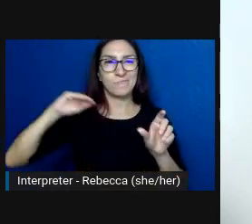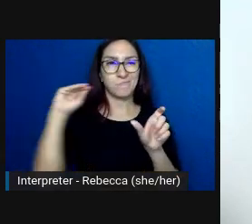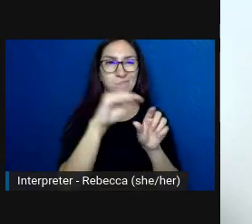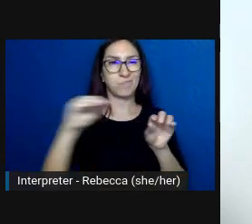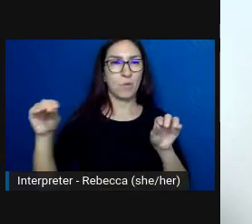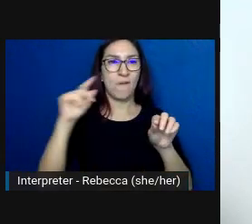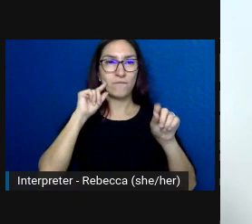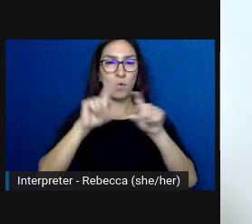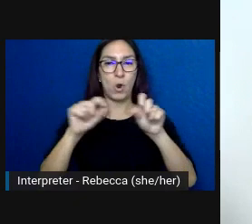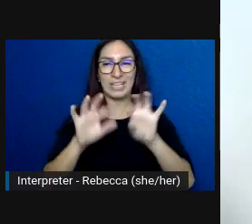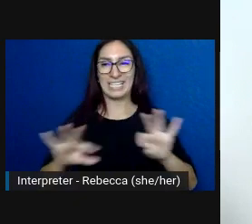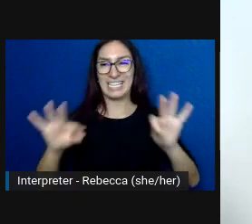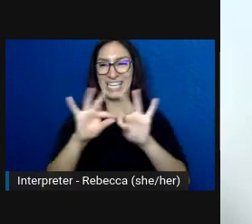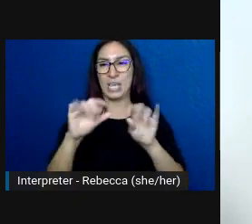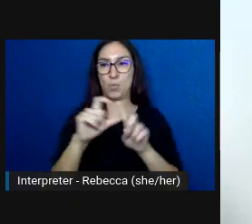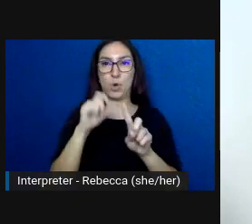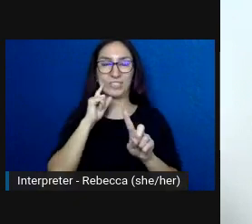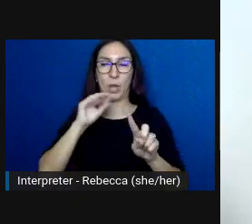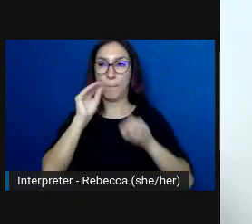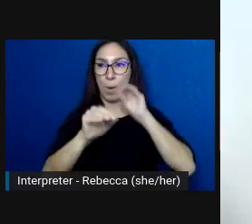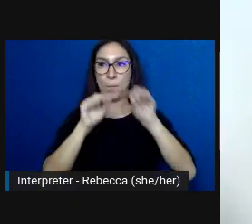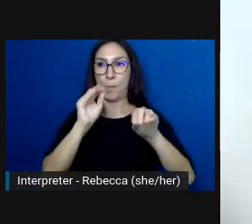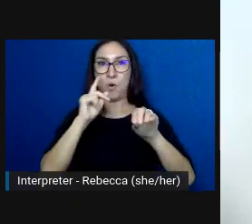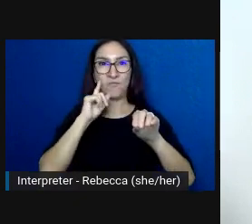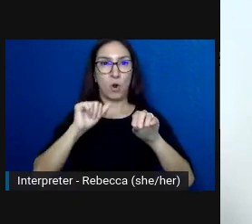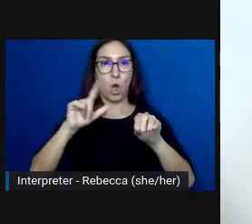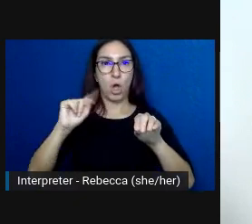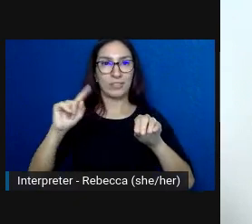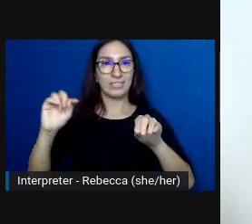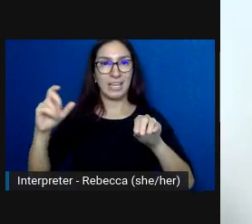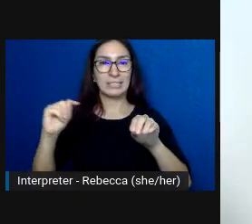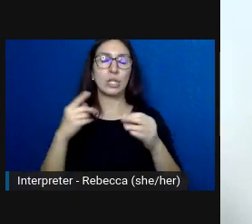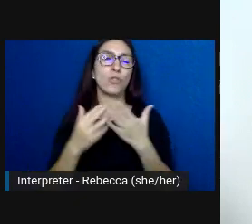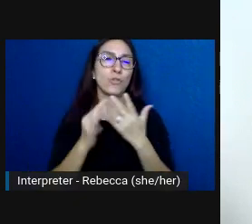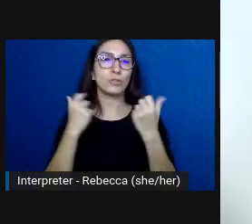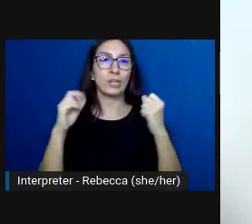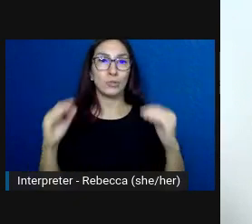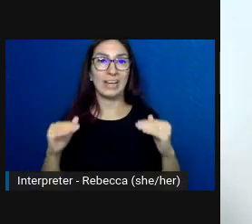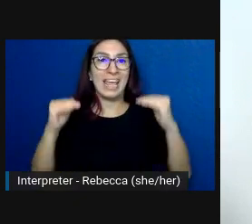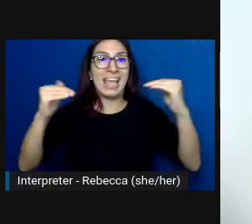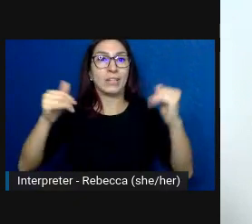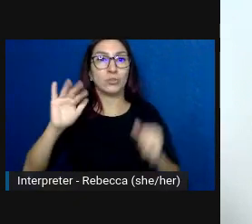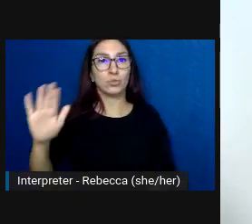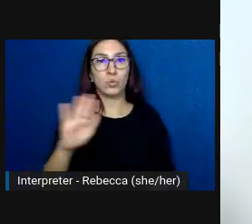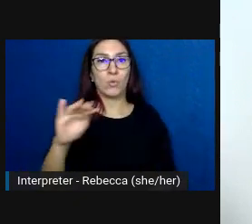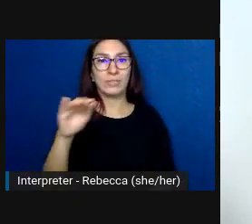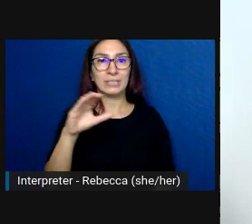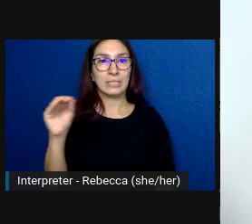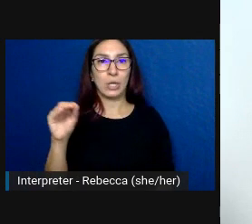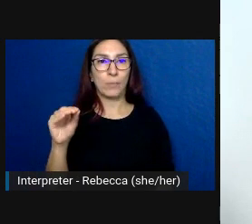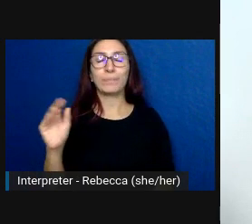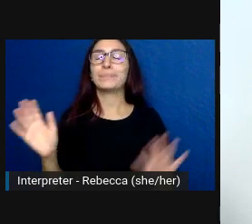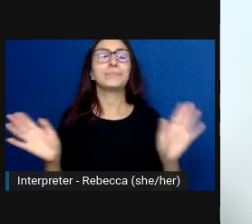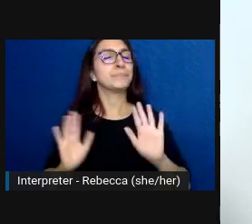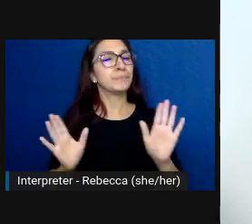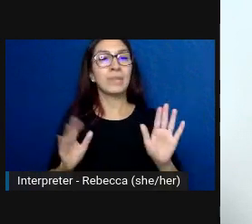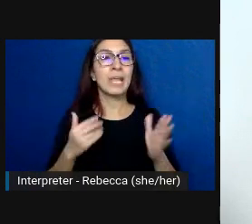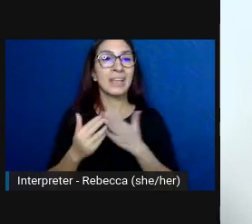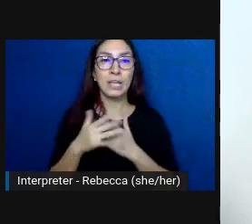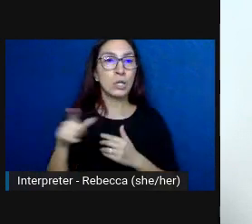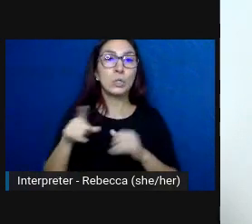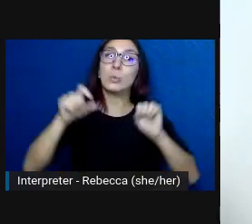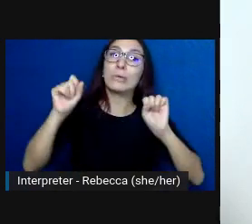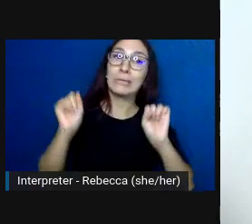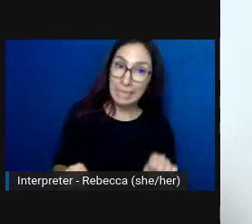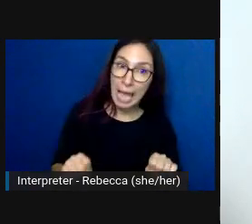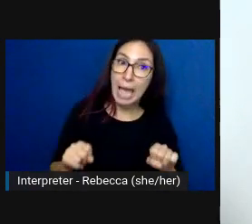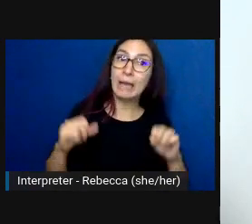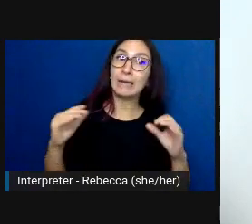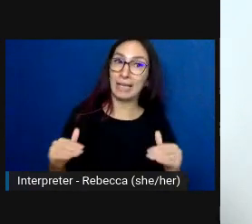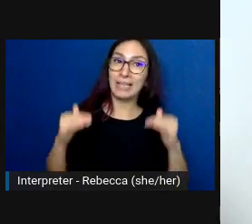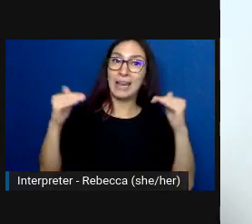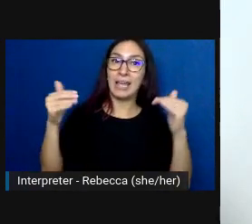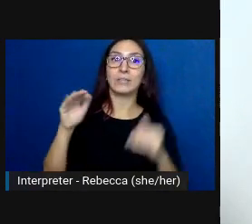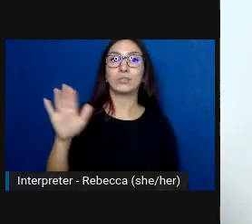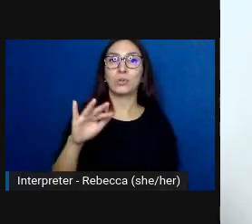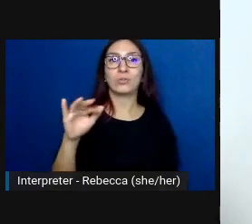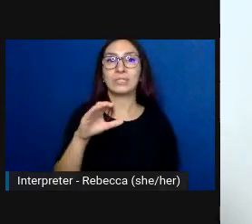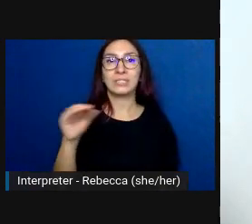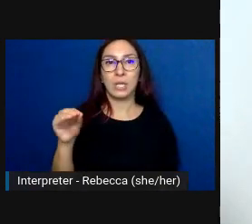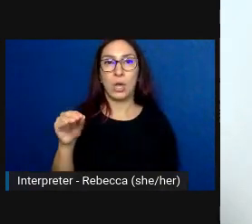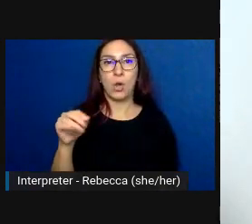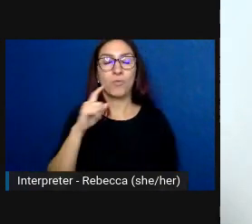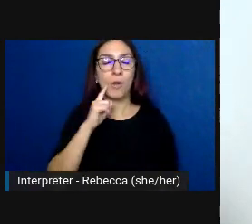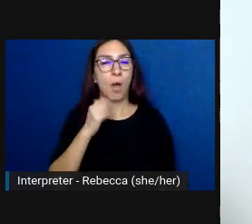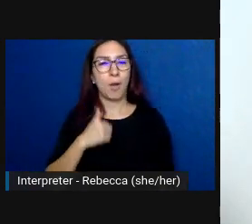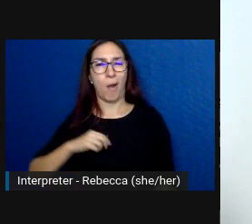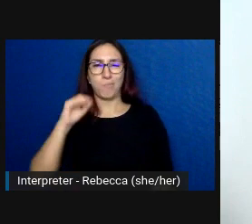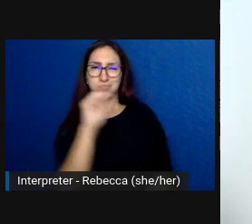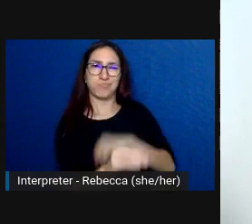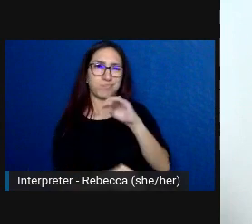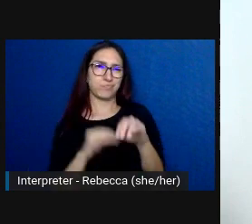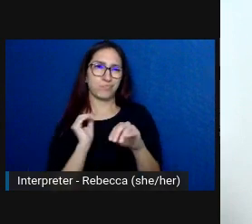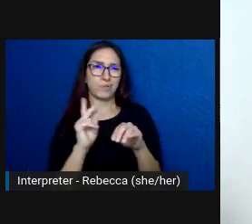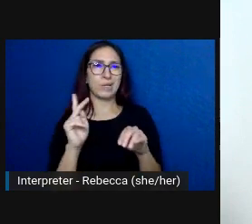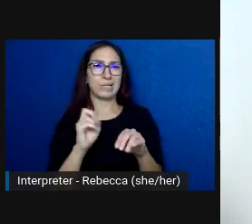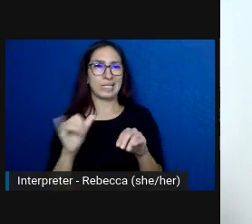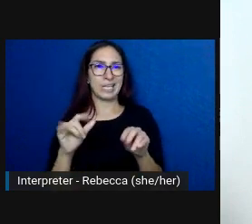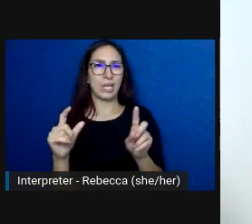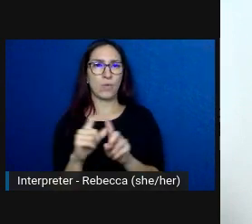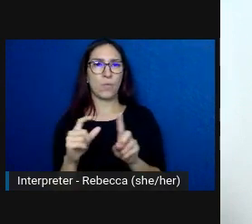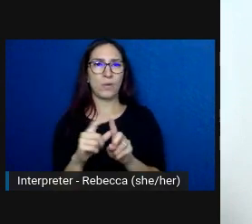Although you can enhance your SEO, stuffing keywords can be complicated